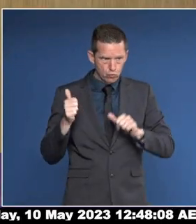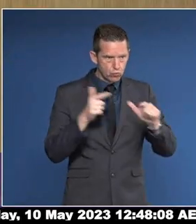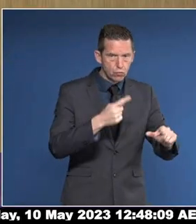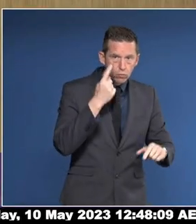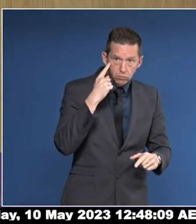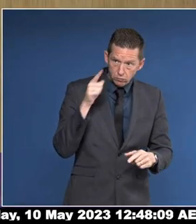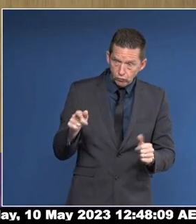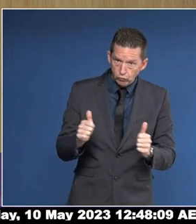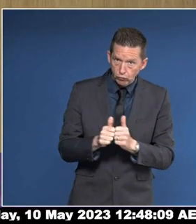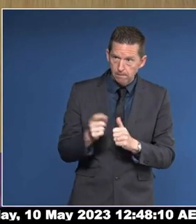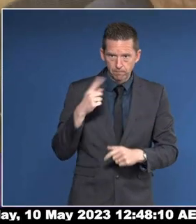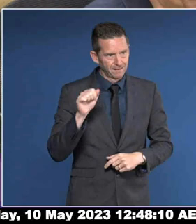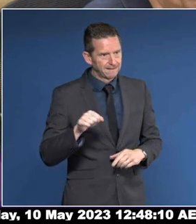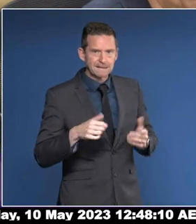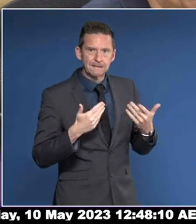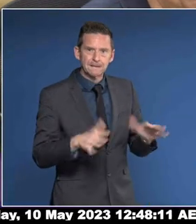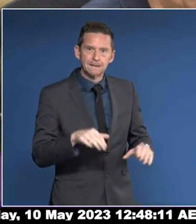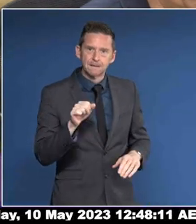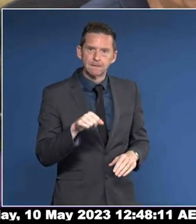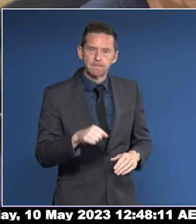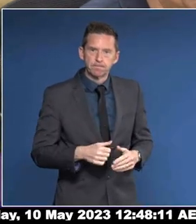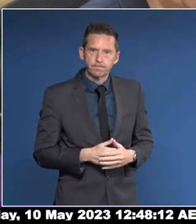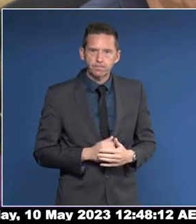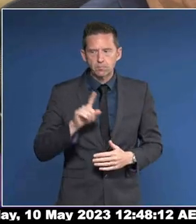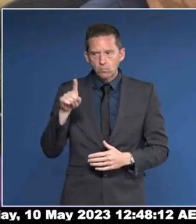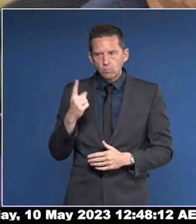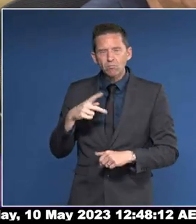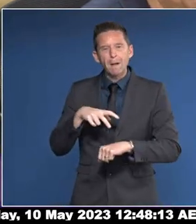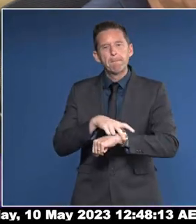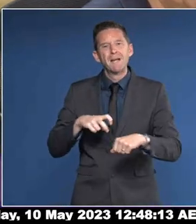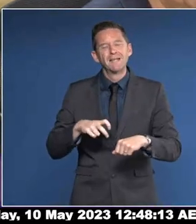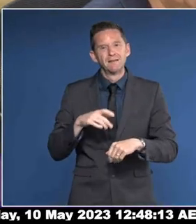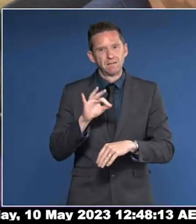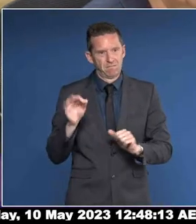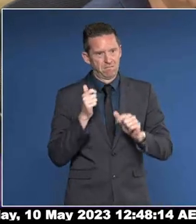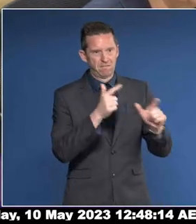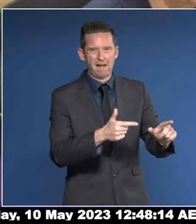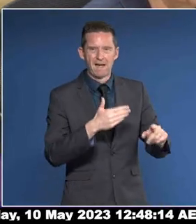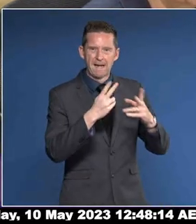Well, the police then did not make the camp ground until 22 January.